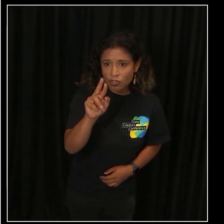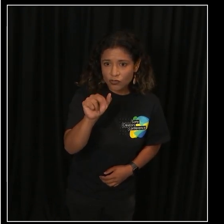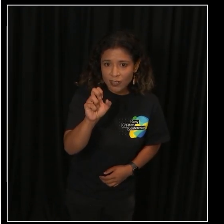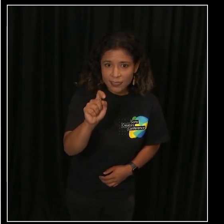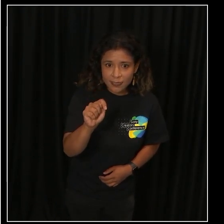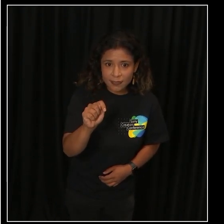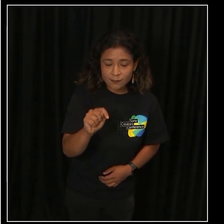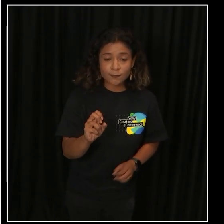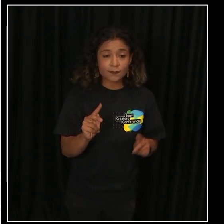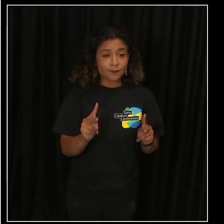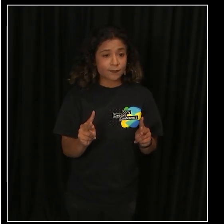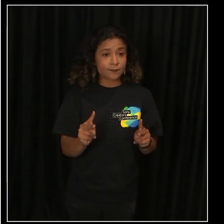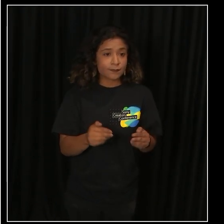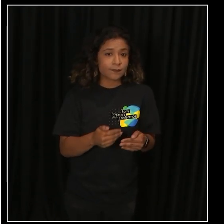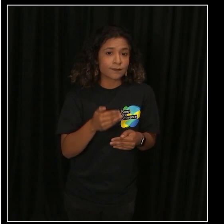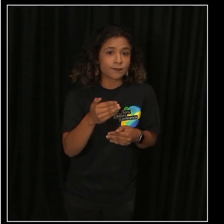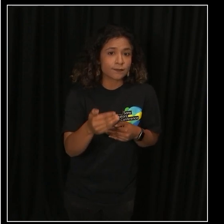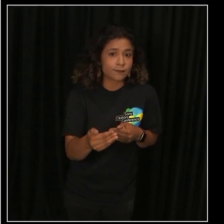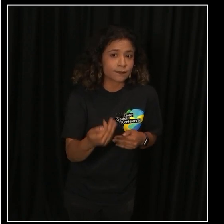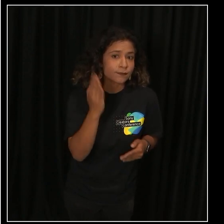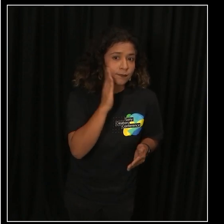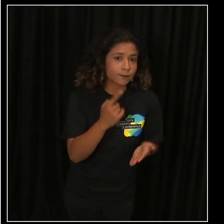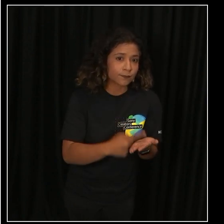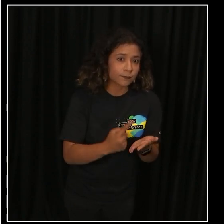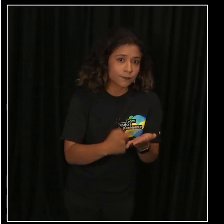Okay, so next I will talk about the Real Time Rendering.